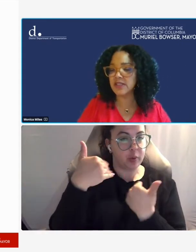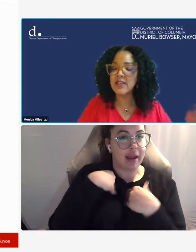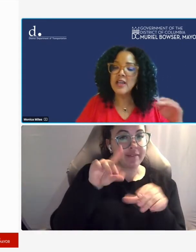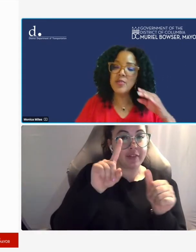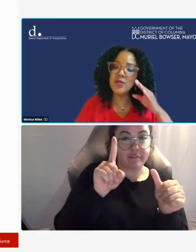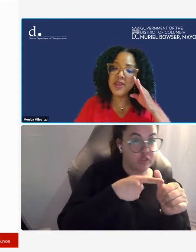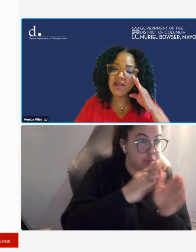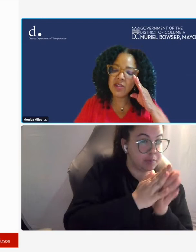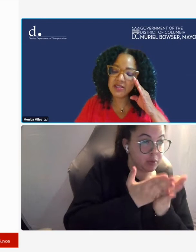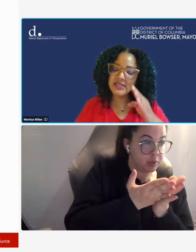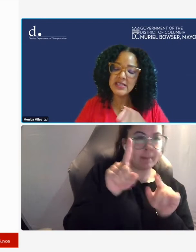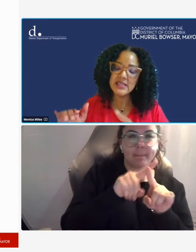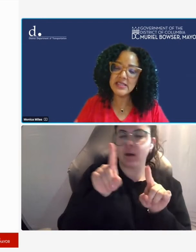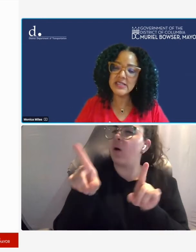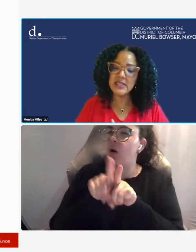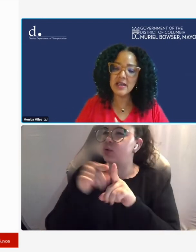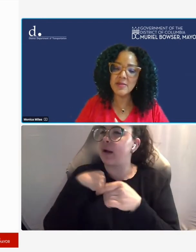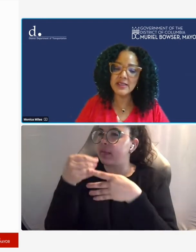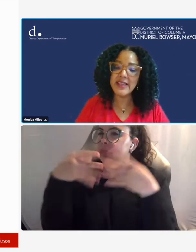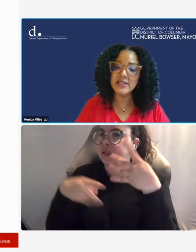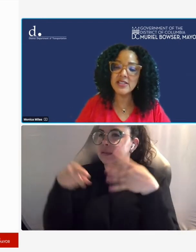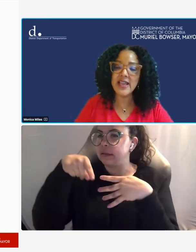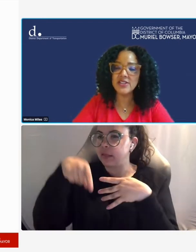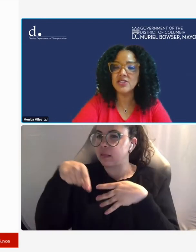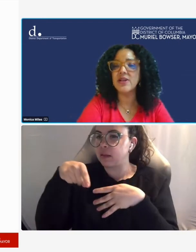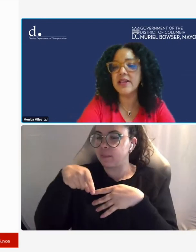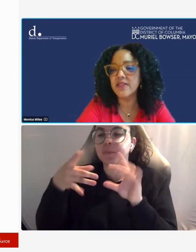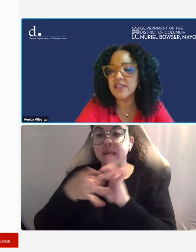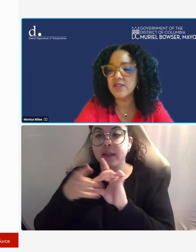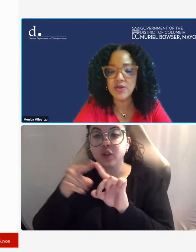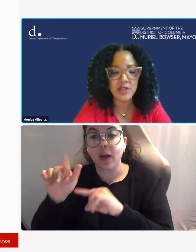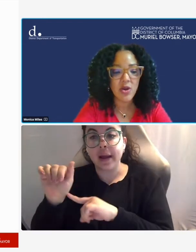but we have a list in this um a link to the ashtow guide in this booklet also